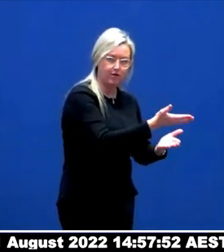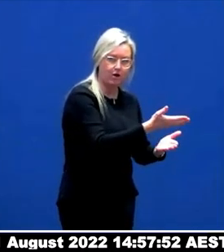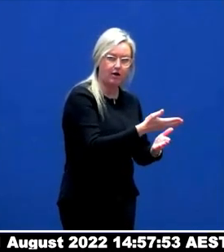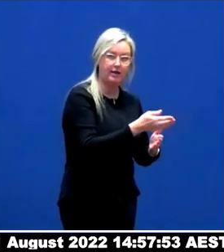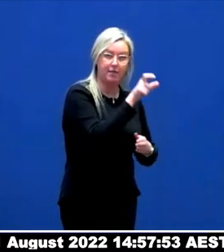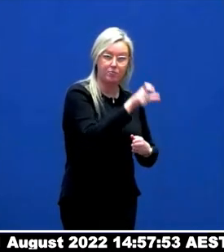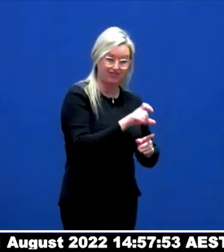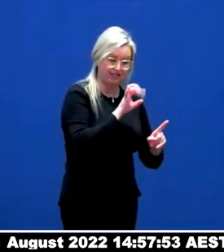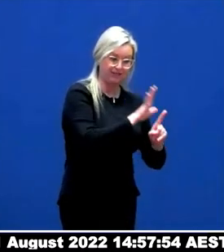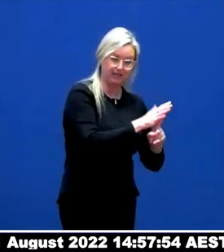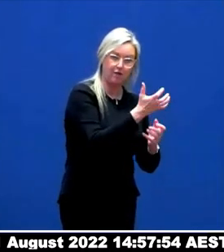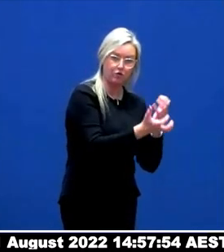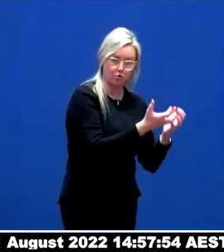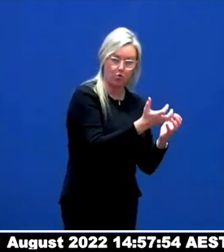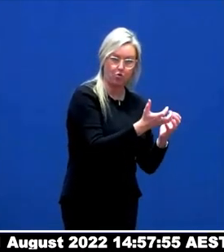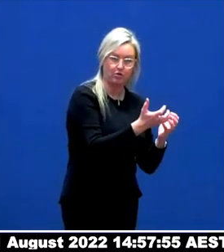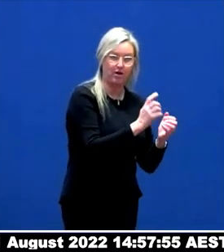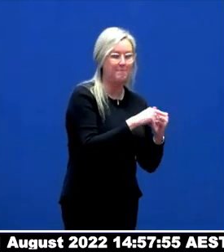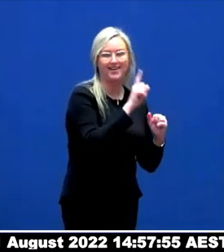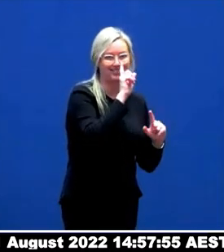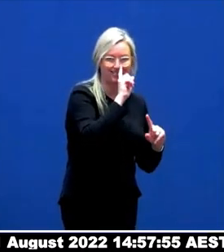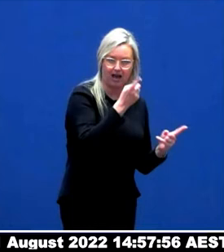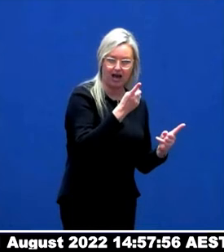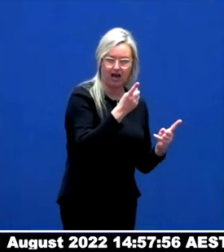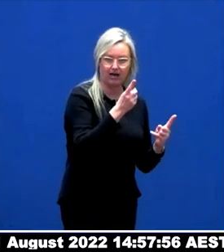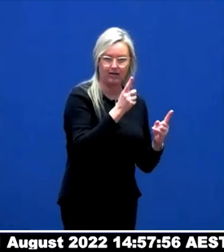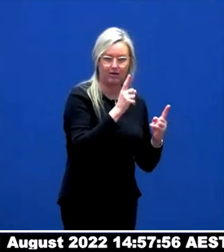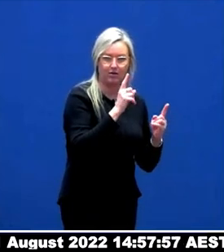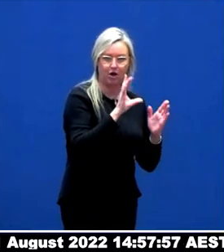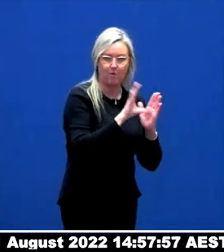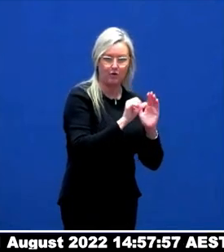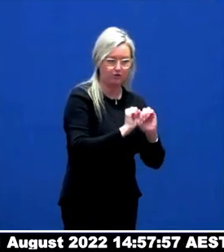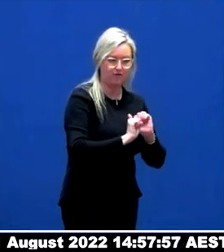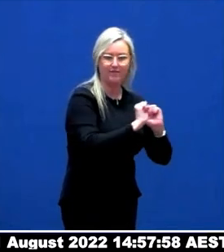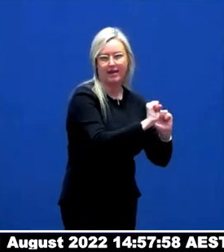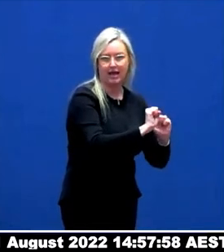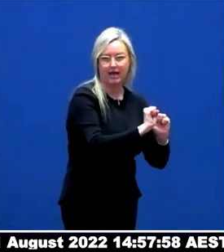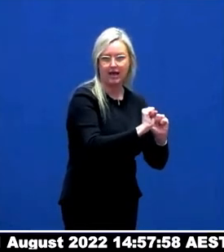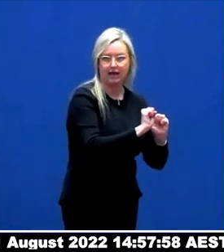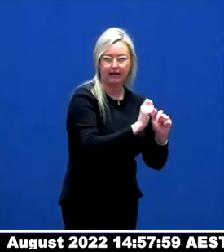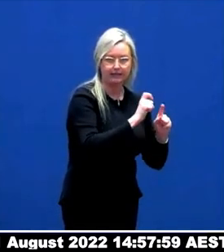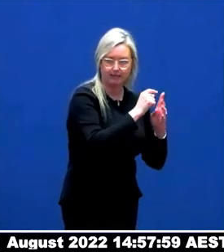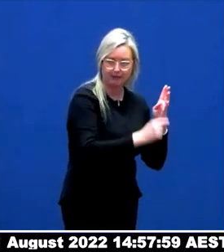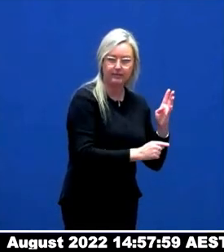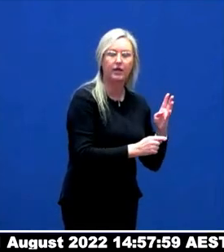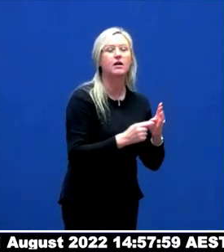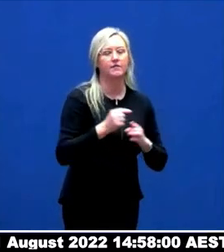meals but was unable to do so because of their limited function, yes, the NDIS would